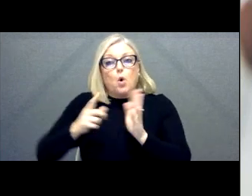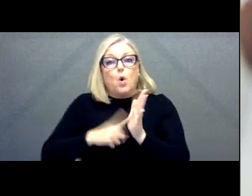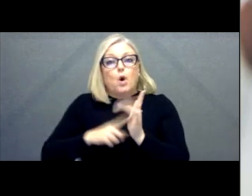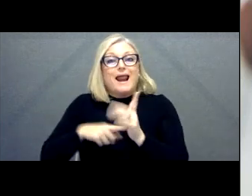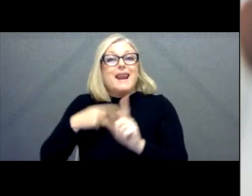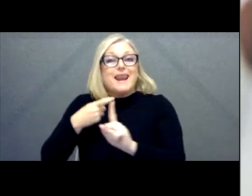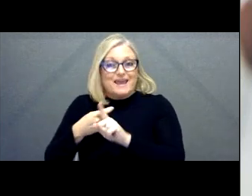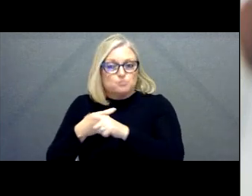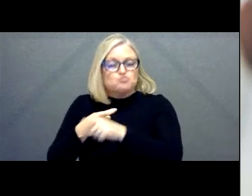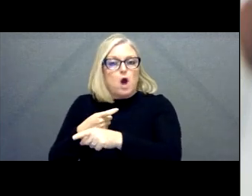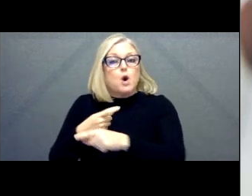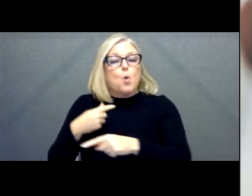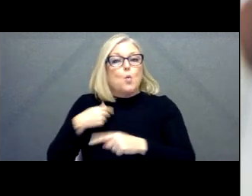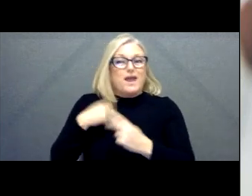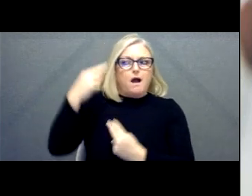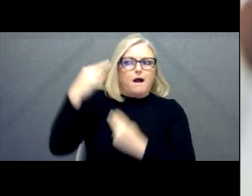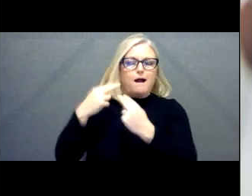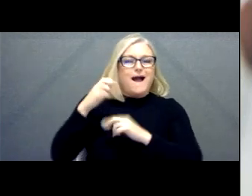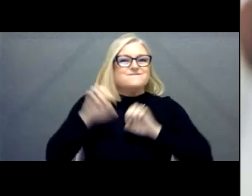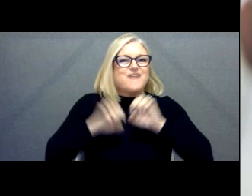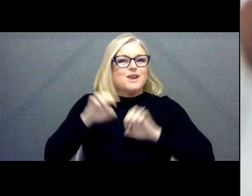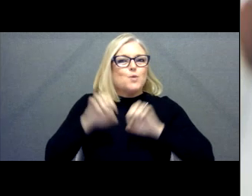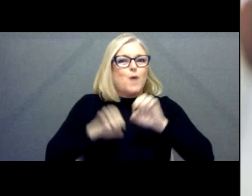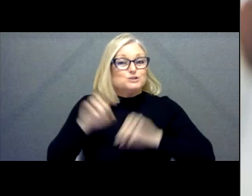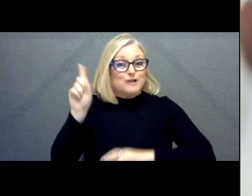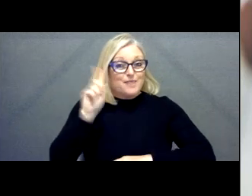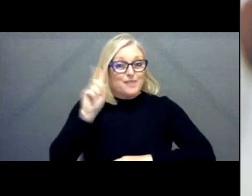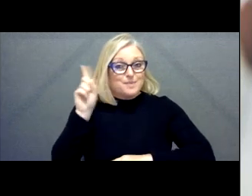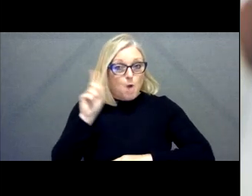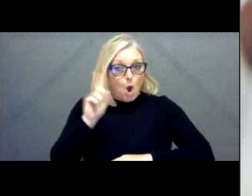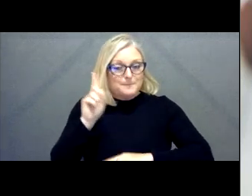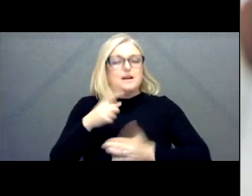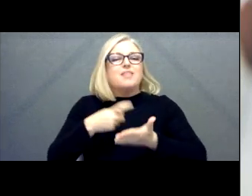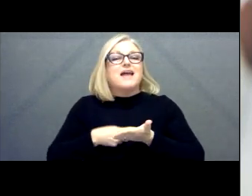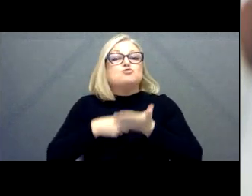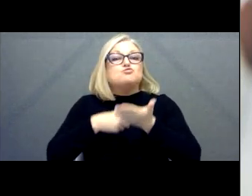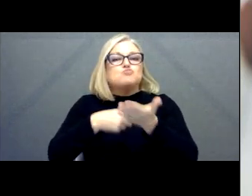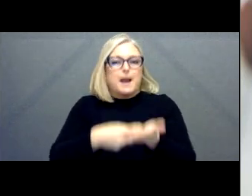hopefully wrapping up soon uh and then we'll know recommendations and again it will be be a matter